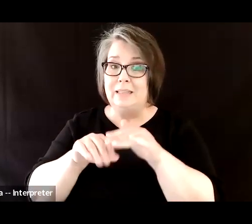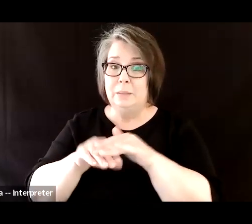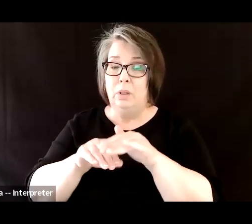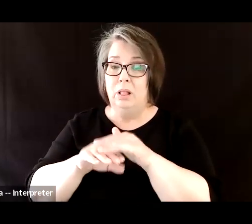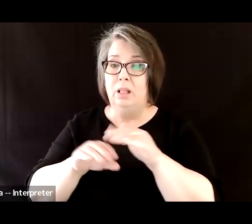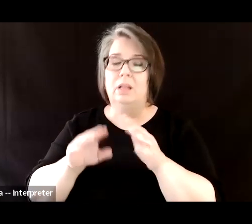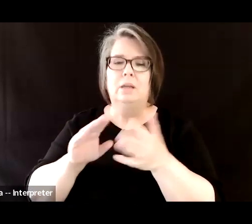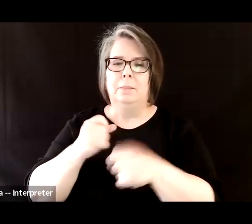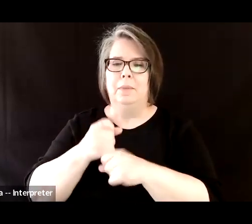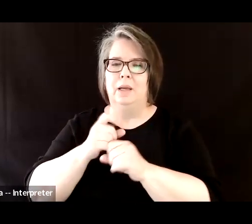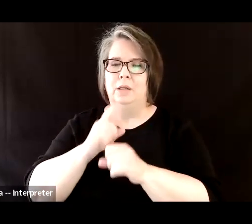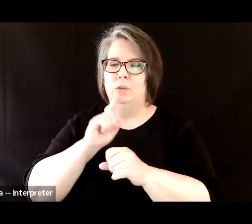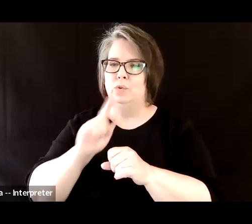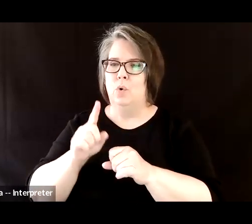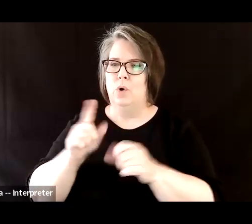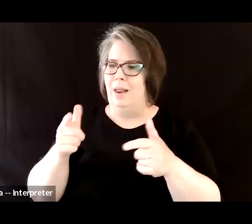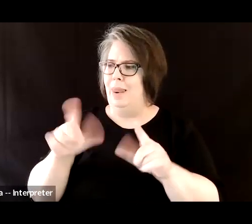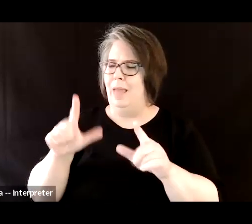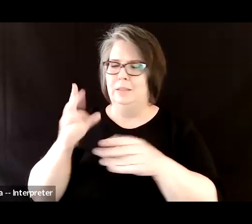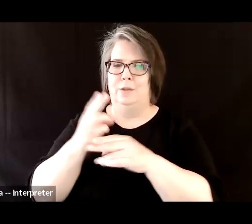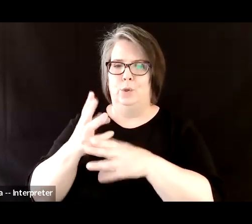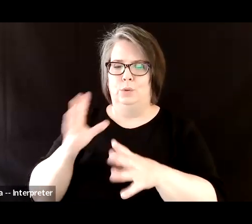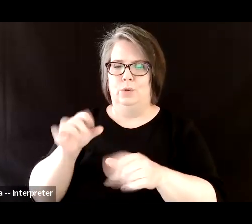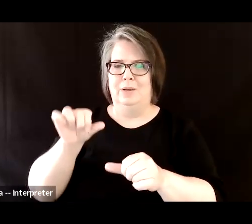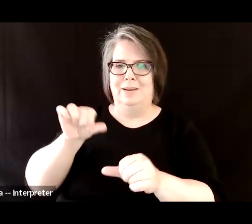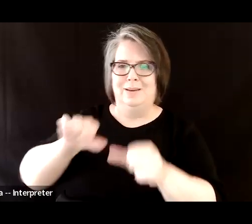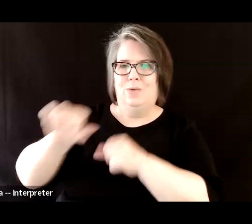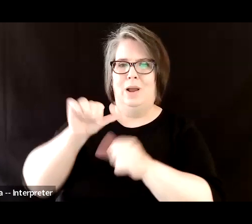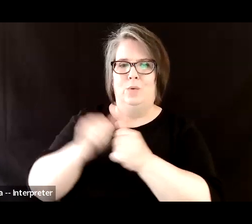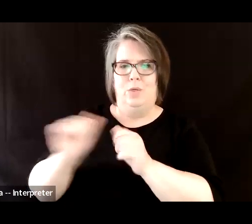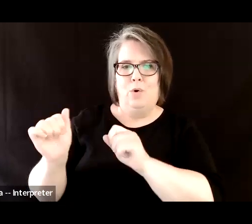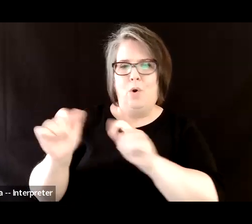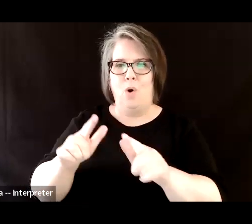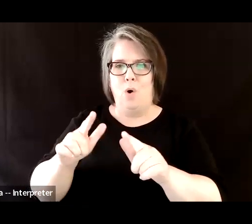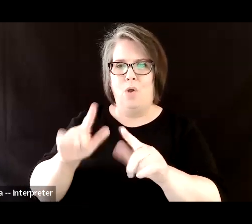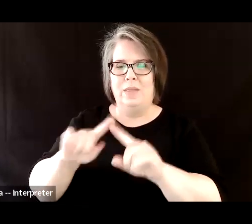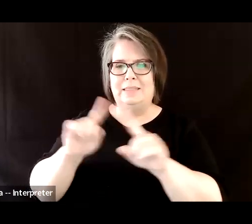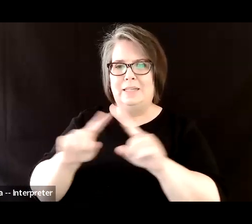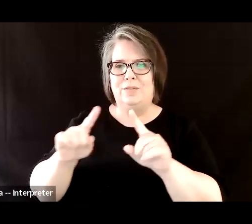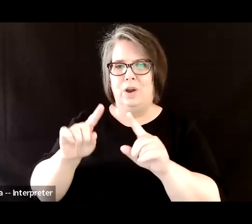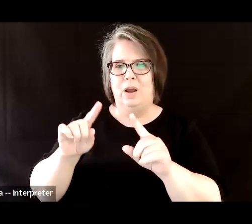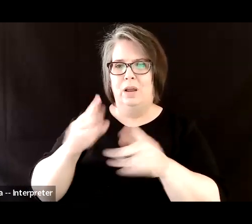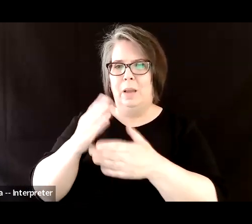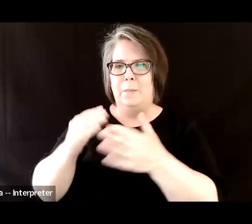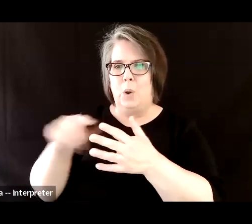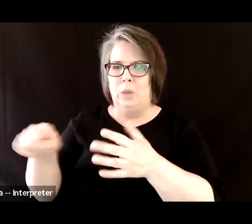going to make sure it enables the user to effectively interact with all the players components, buttons, any other controls and